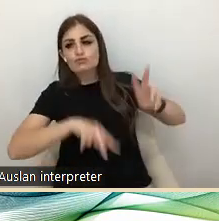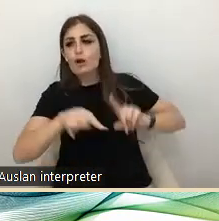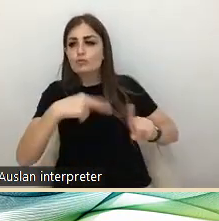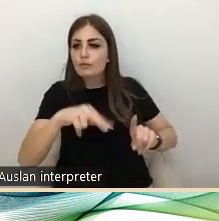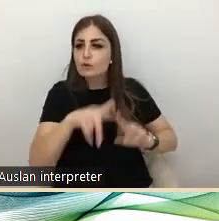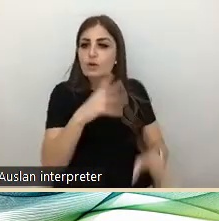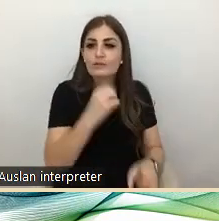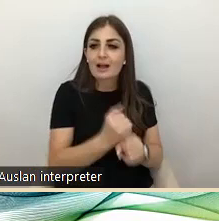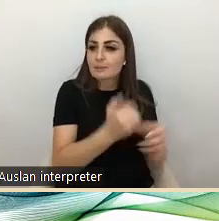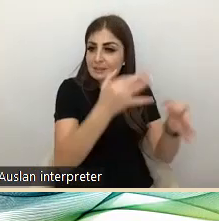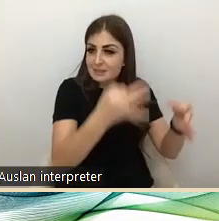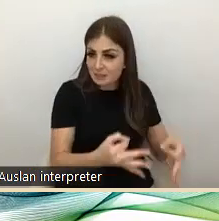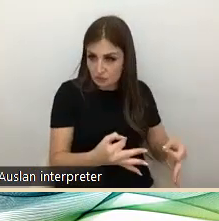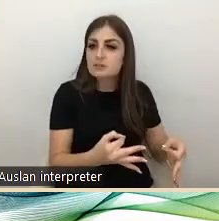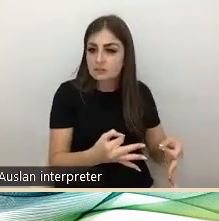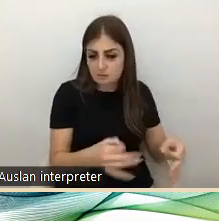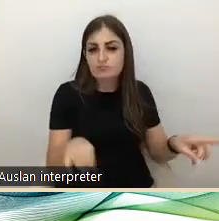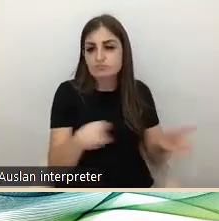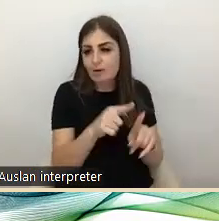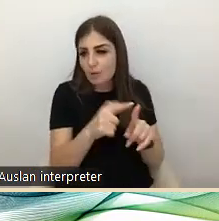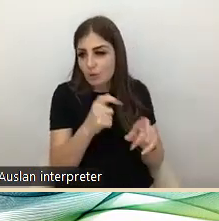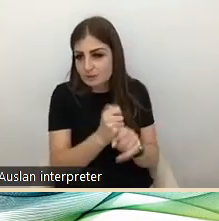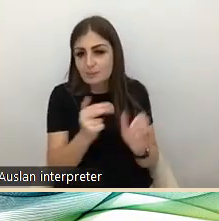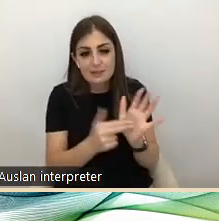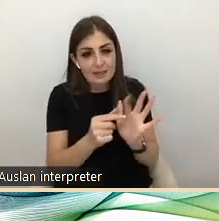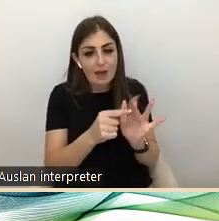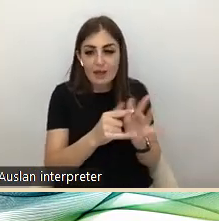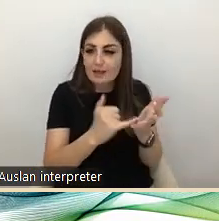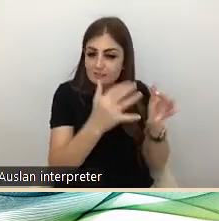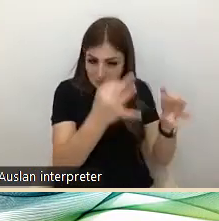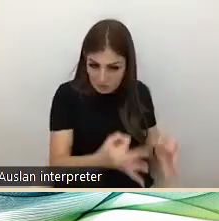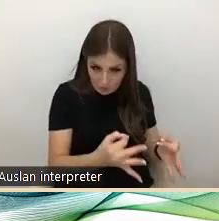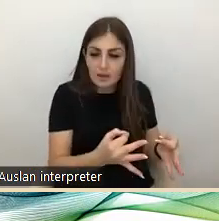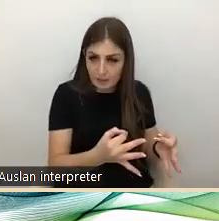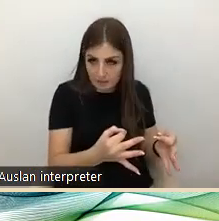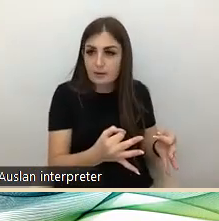decisions such as decisions made by the National Disability Insurance Agency.